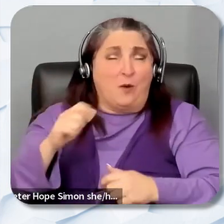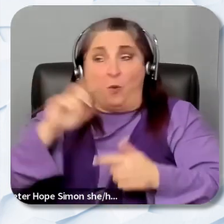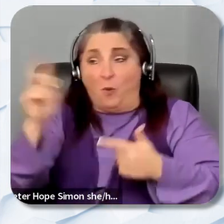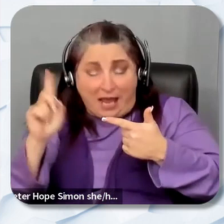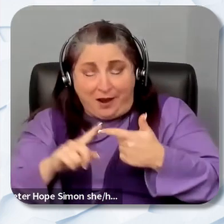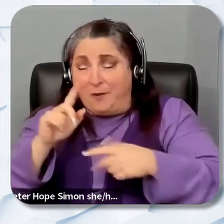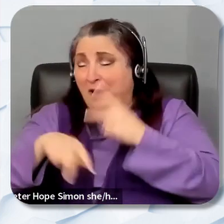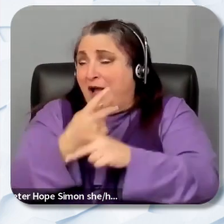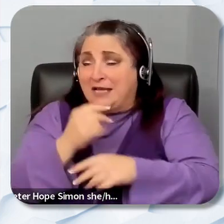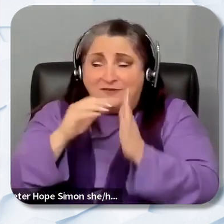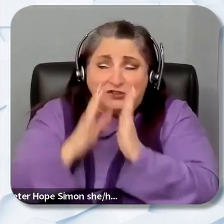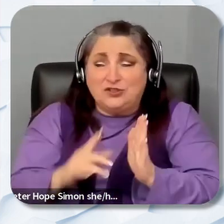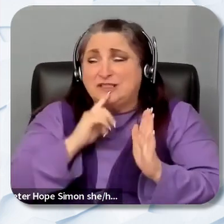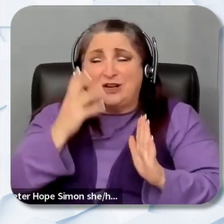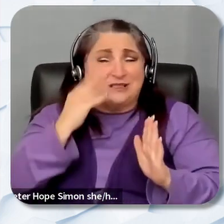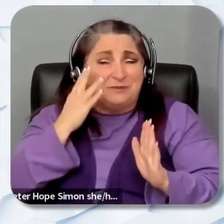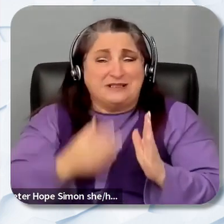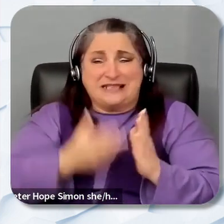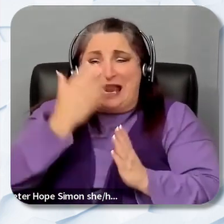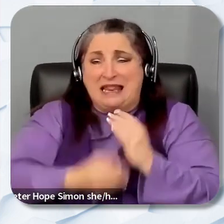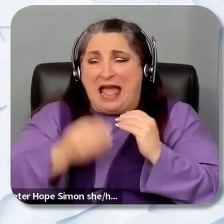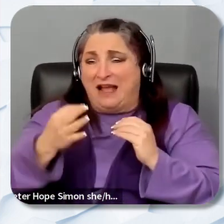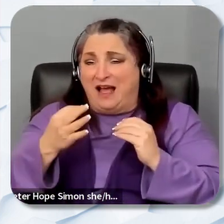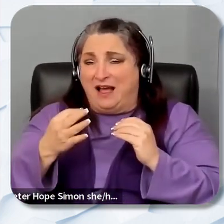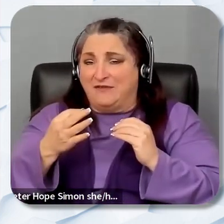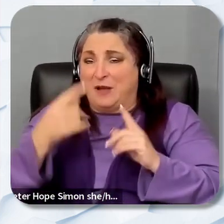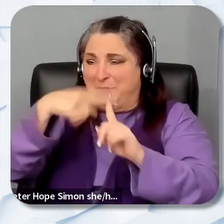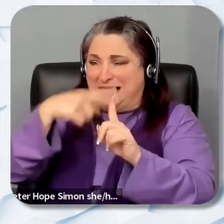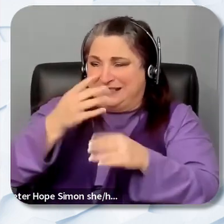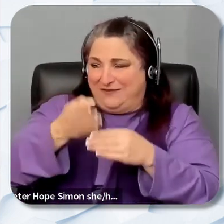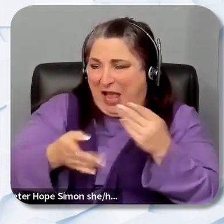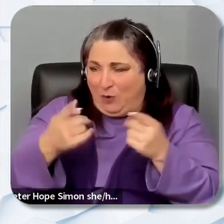are experiencing lack of improvement or lack of positive outcomes?" And then we're going